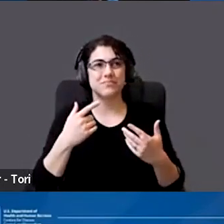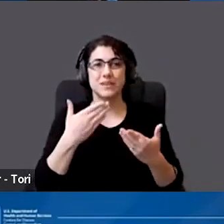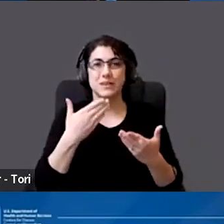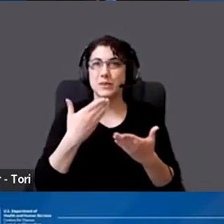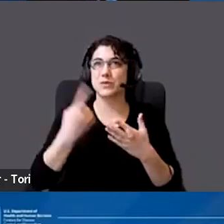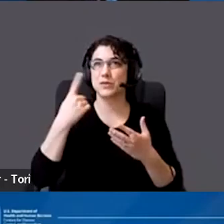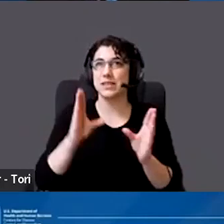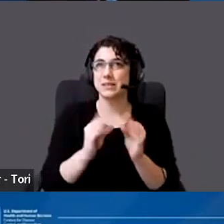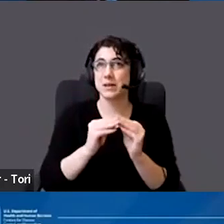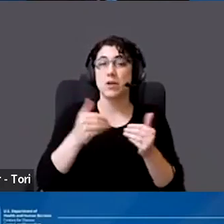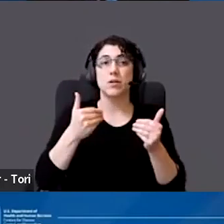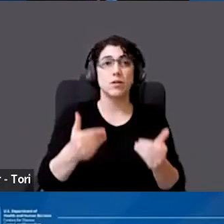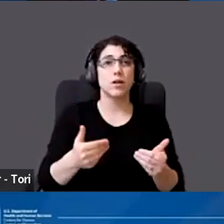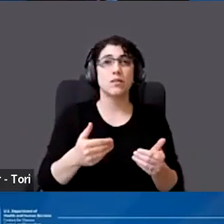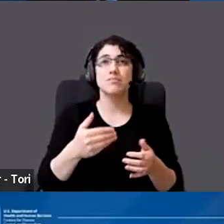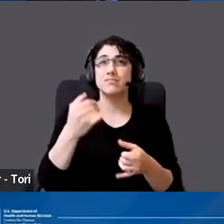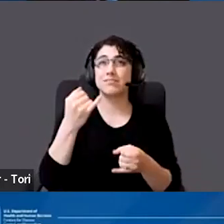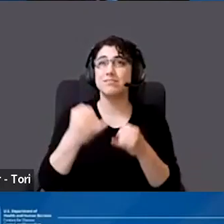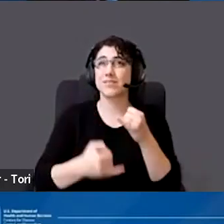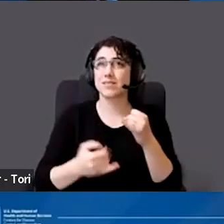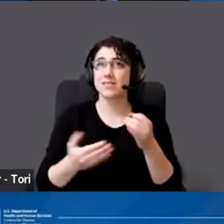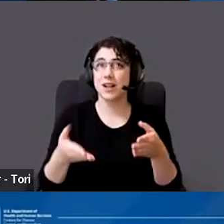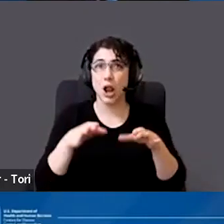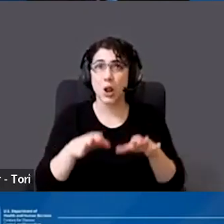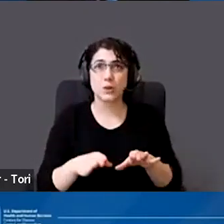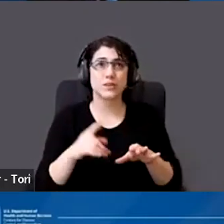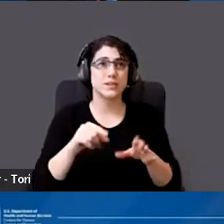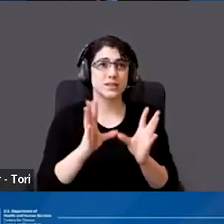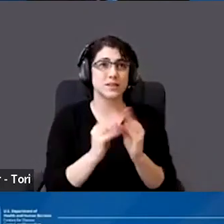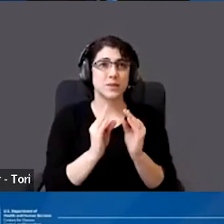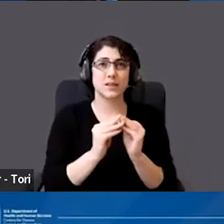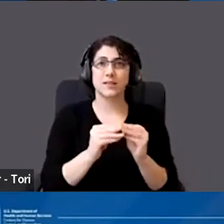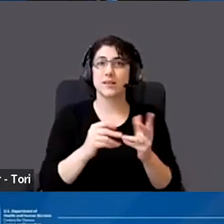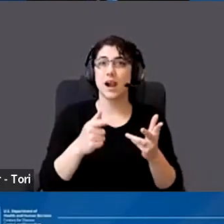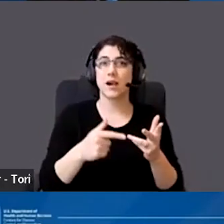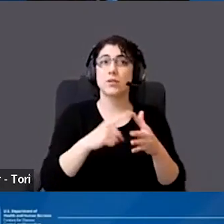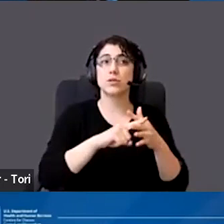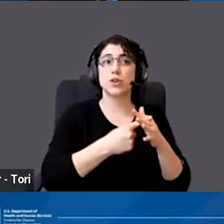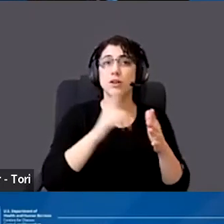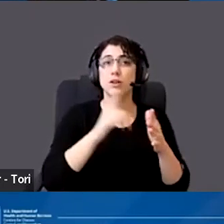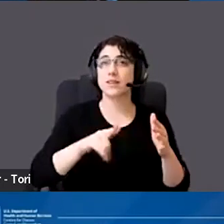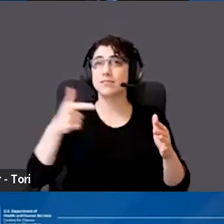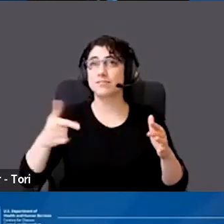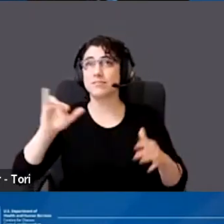I'm going to start off and then I'm going to give the last words to John. First off, are there any comments from any